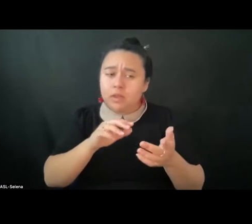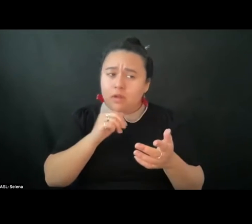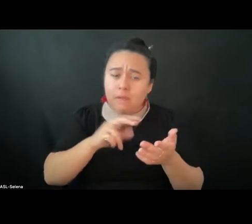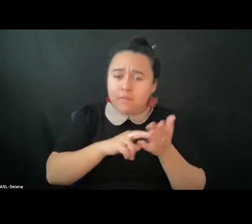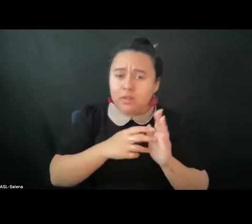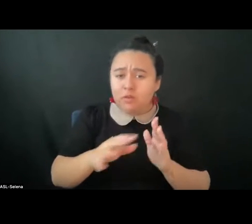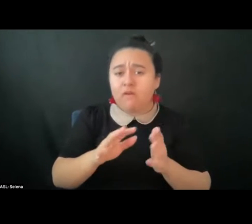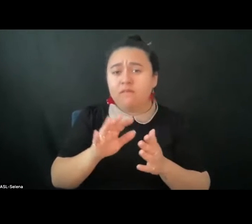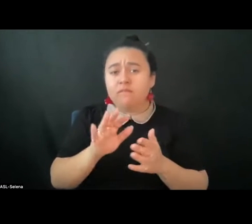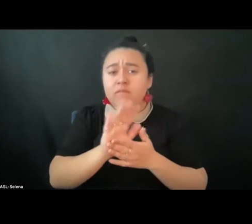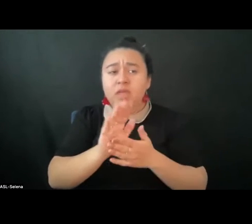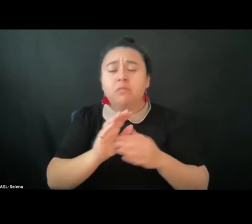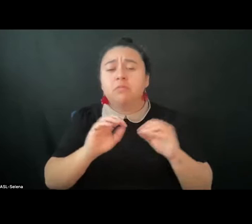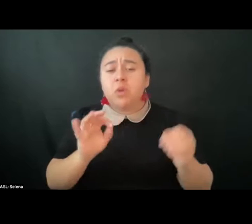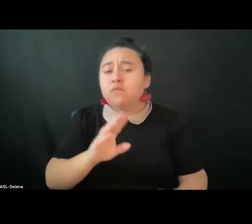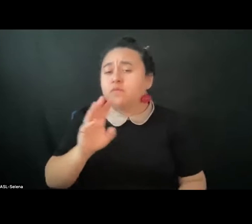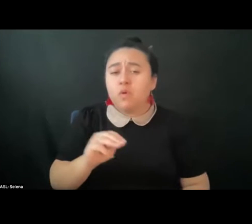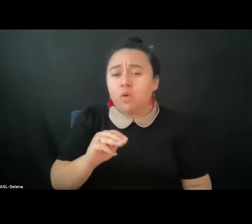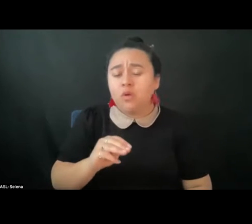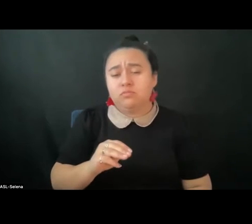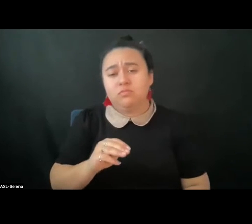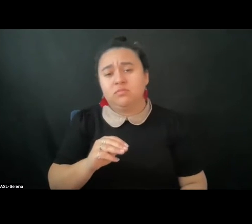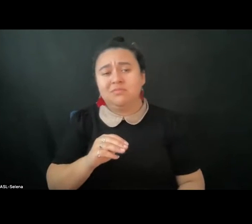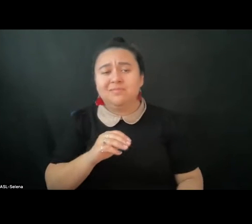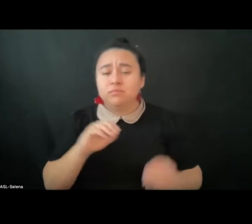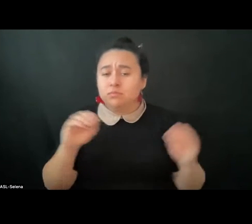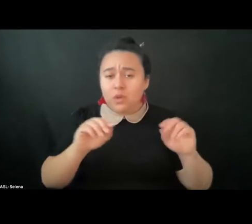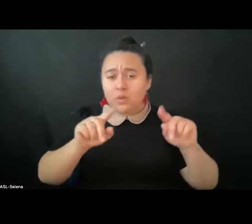kind of a traditional information driven documentary. It can be that.